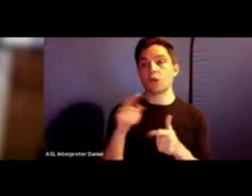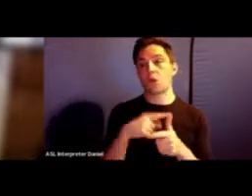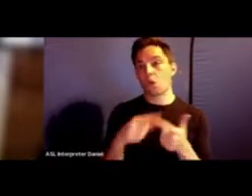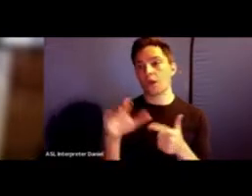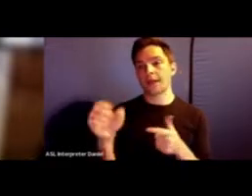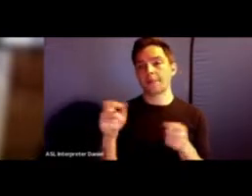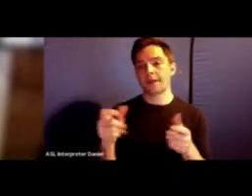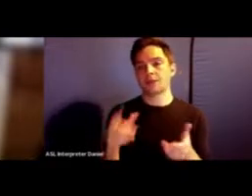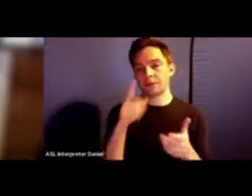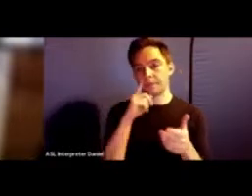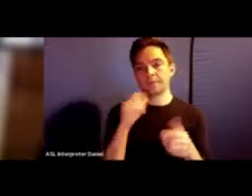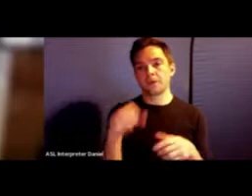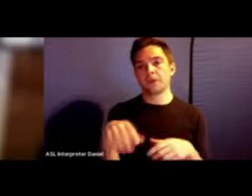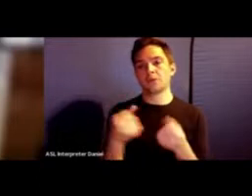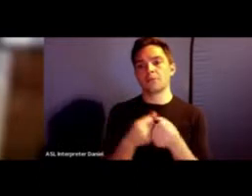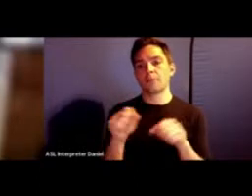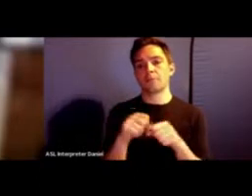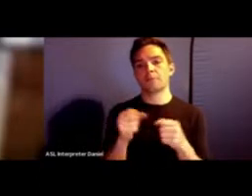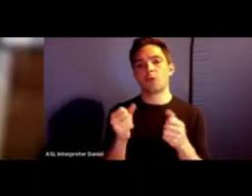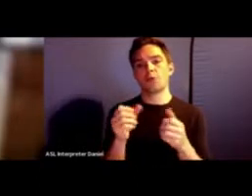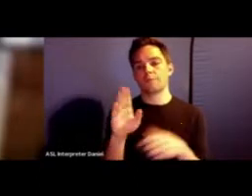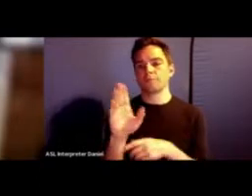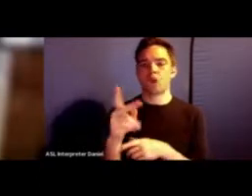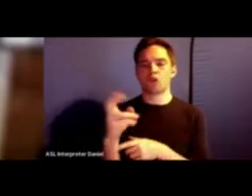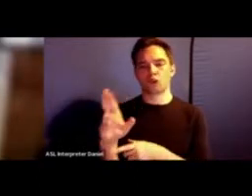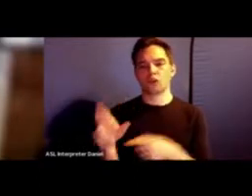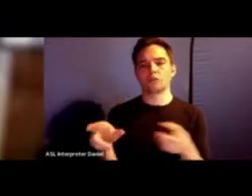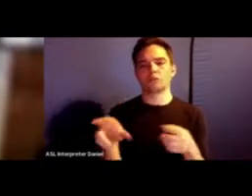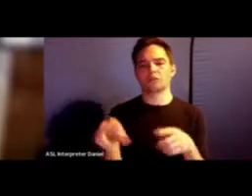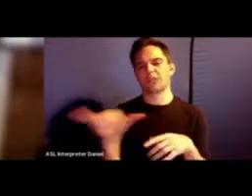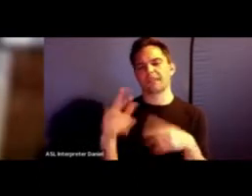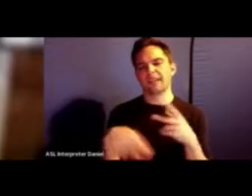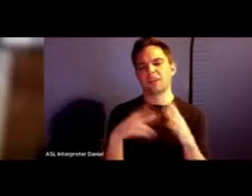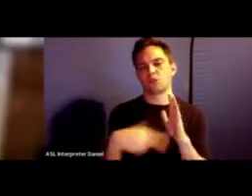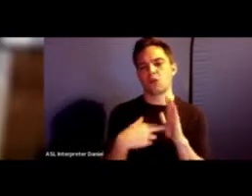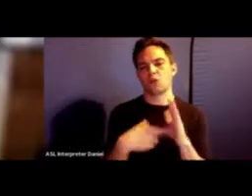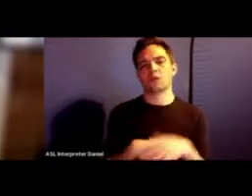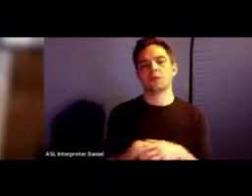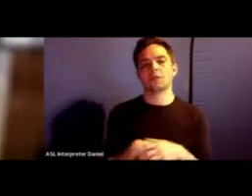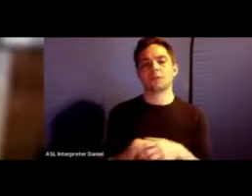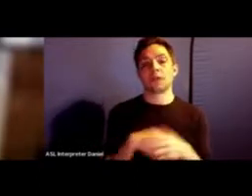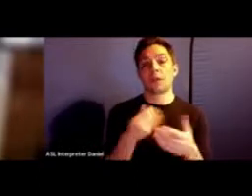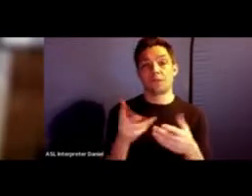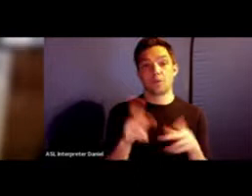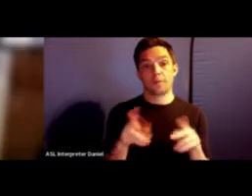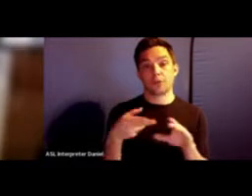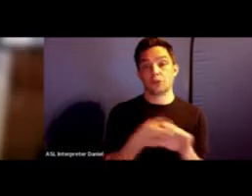support brokers are in similar roles. We have a few people joining us here interested in